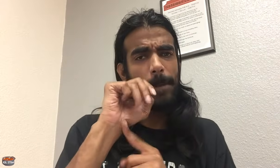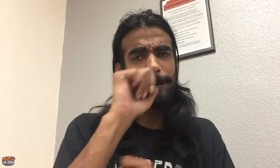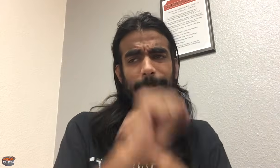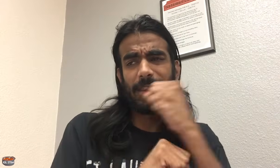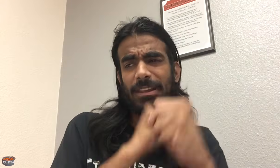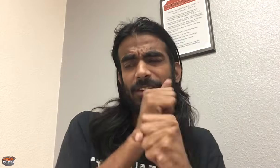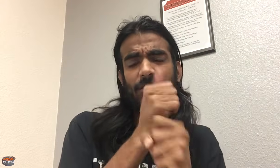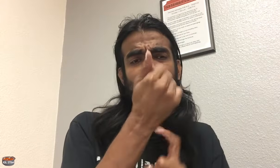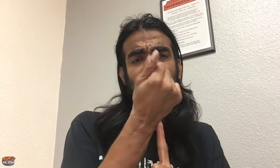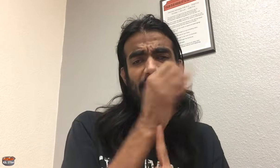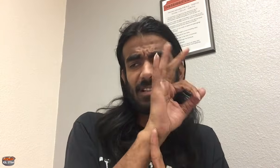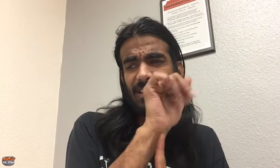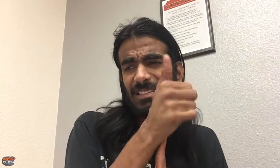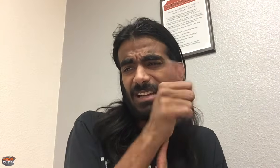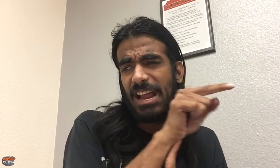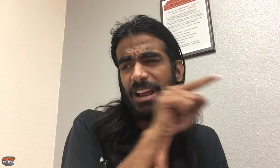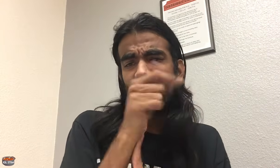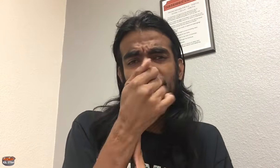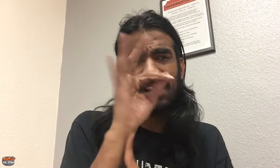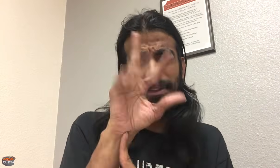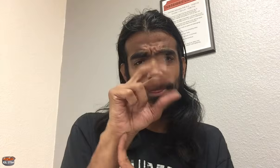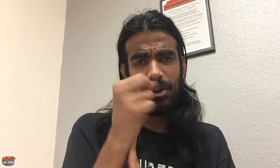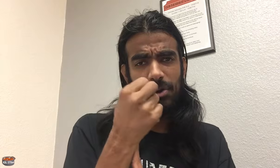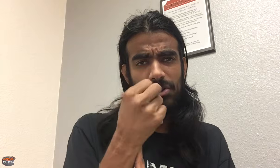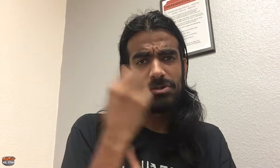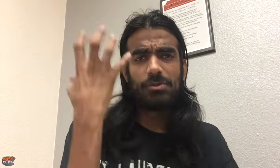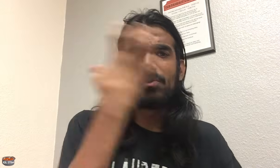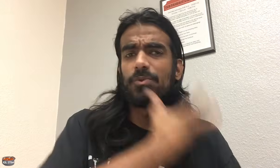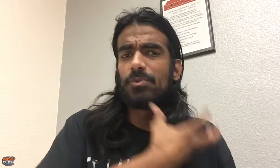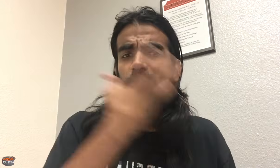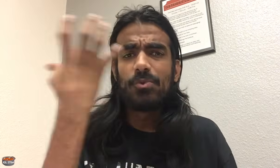The silent film era started around